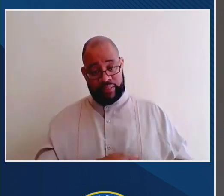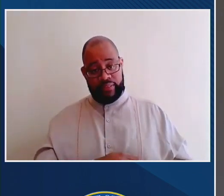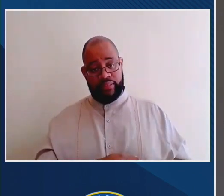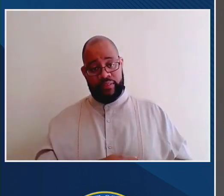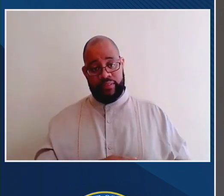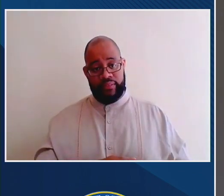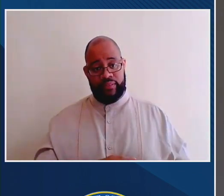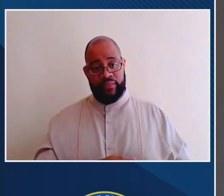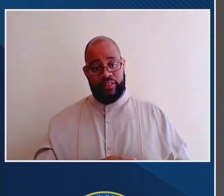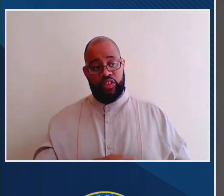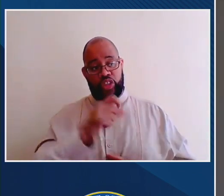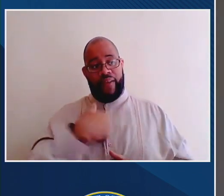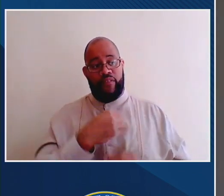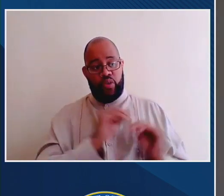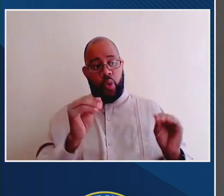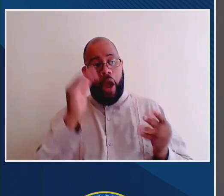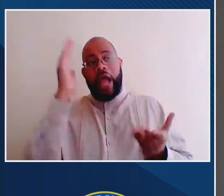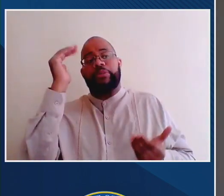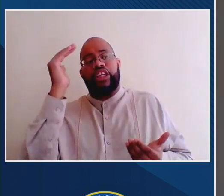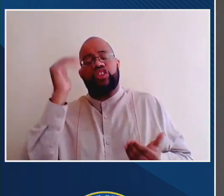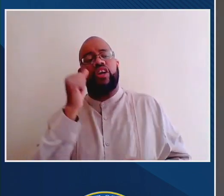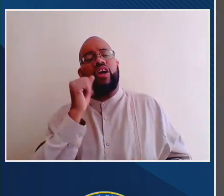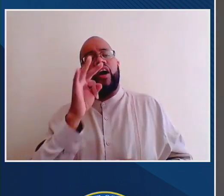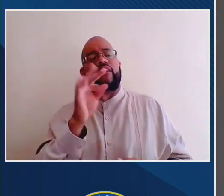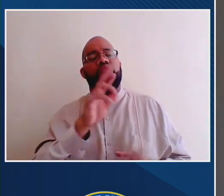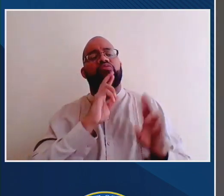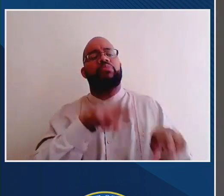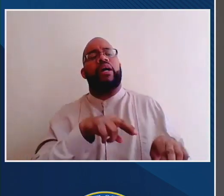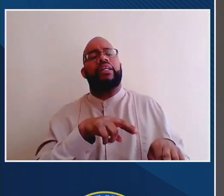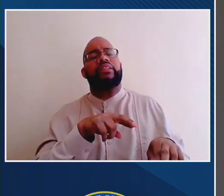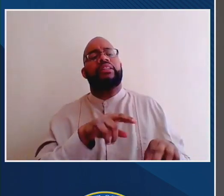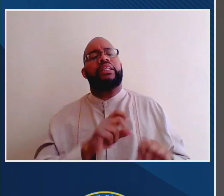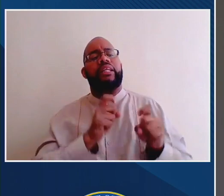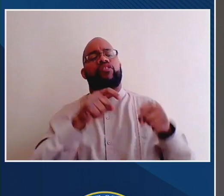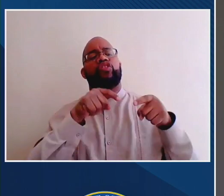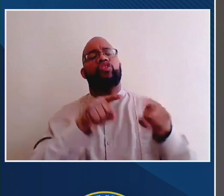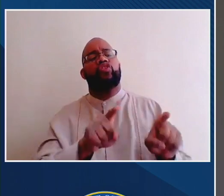should be no expectation of a response given during a live session.